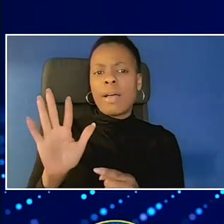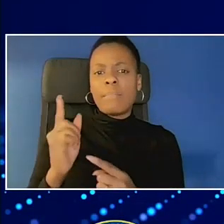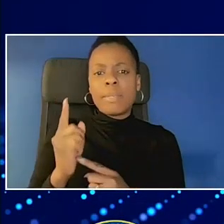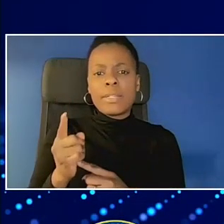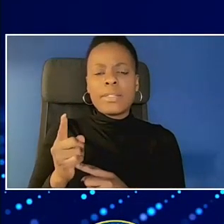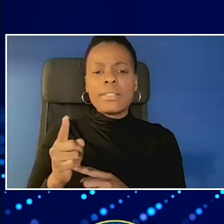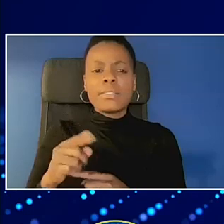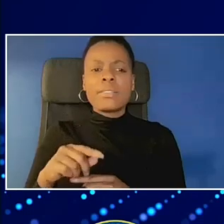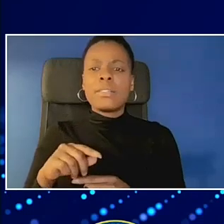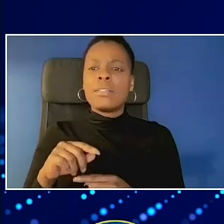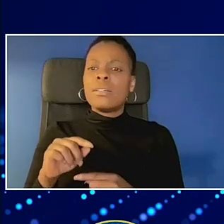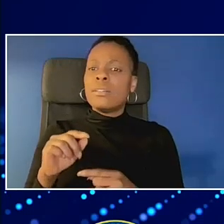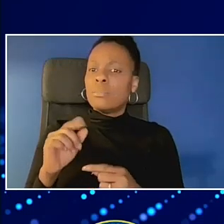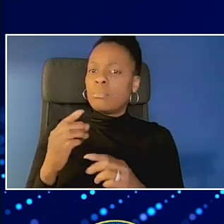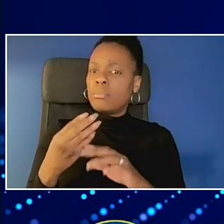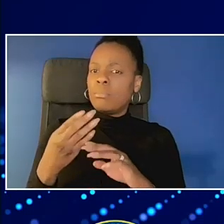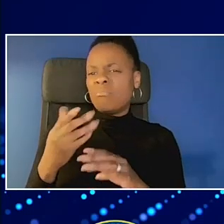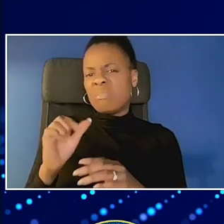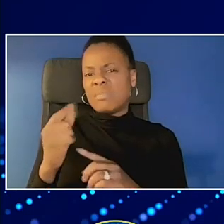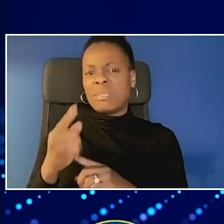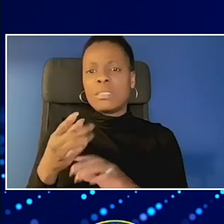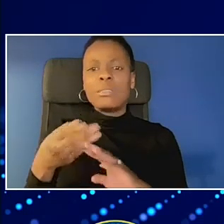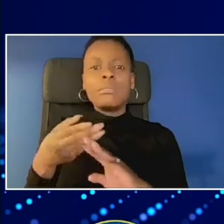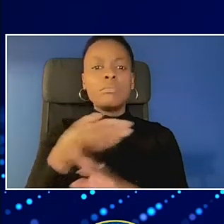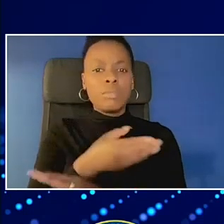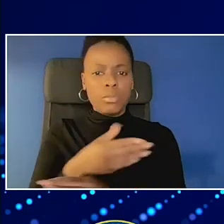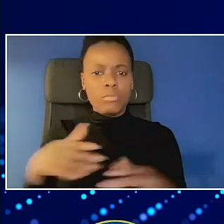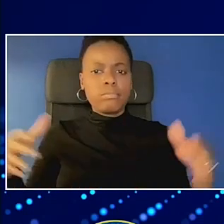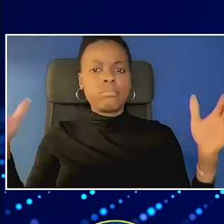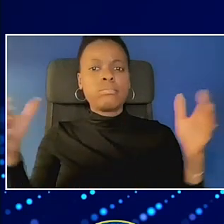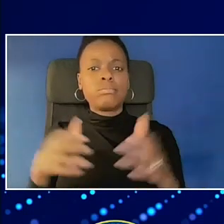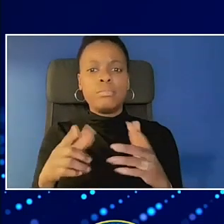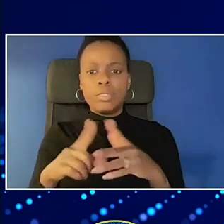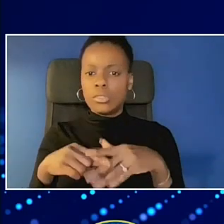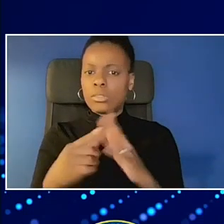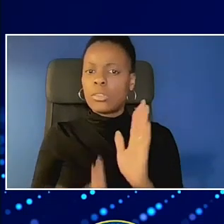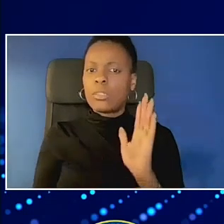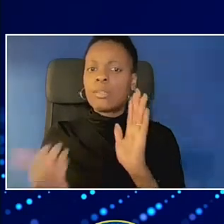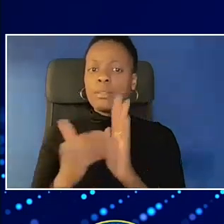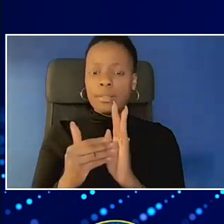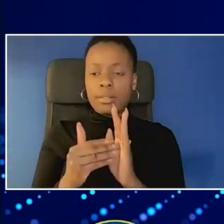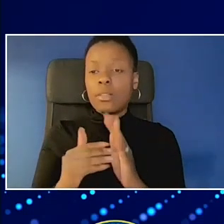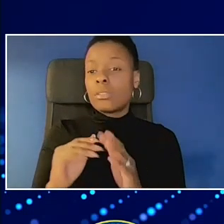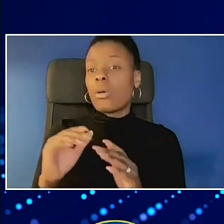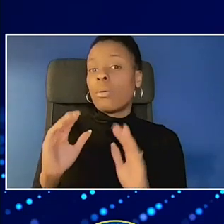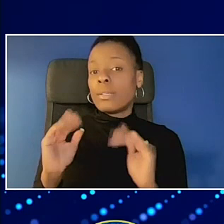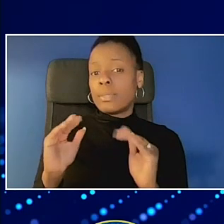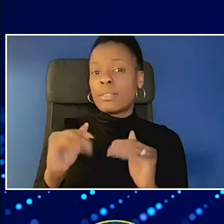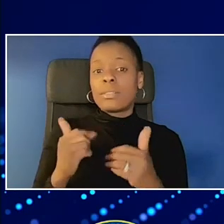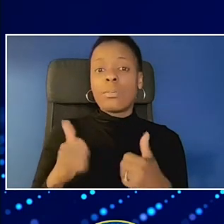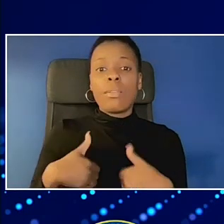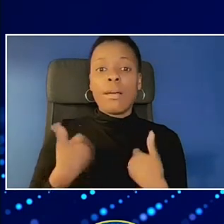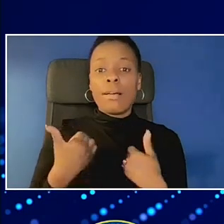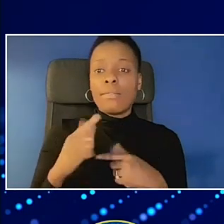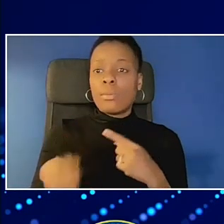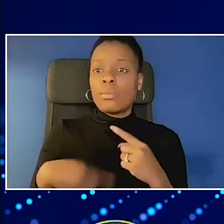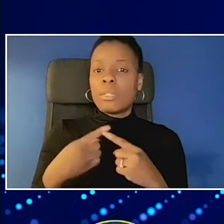committee reconvened. So, expect us to go live and resume discussion on state authorization at about 1:20 Eastern.